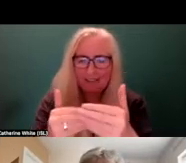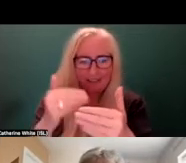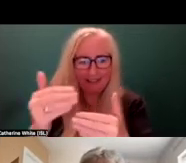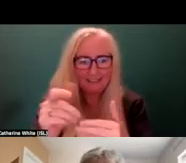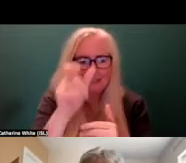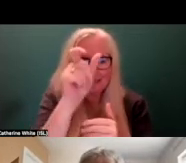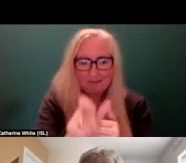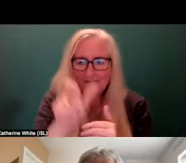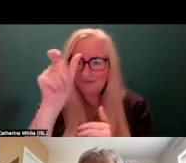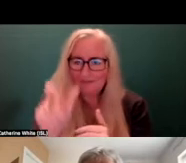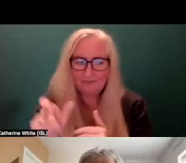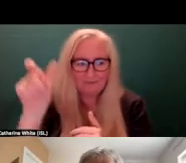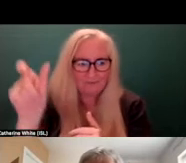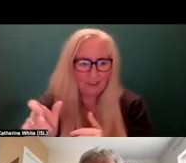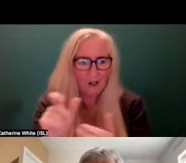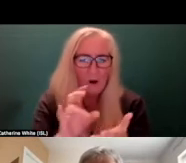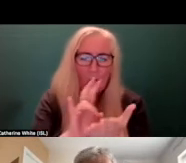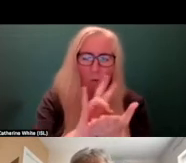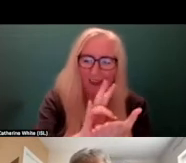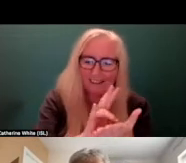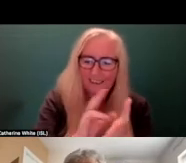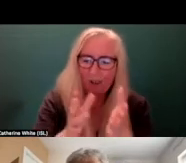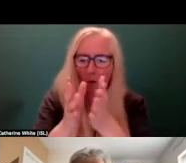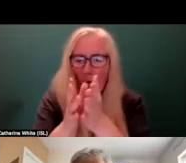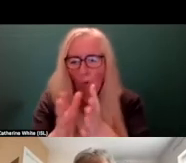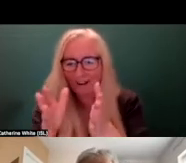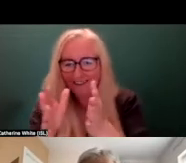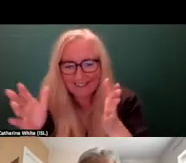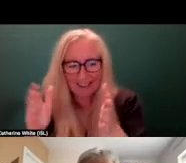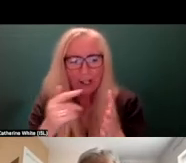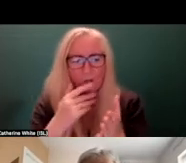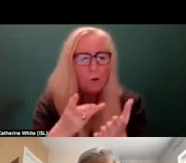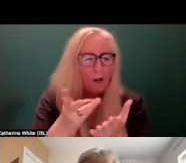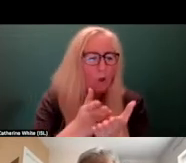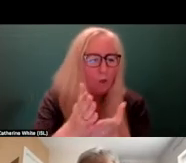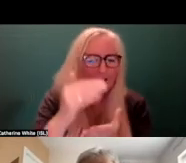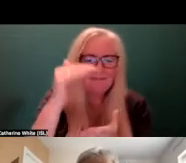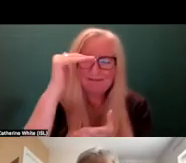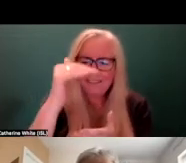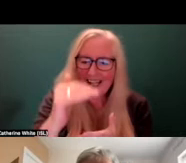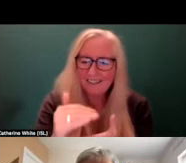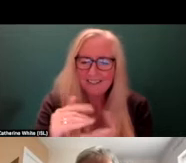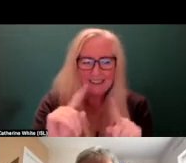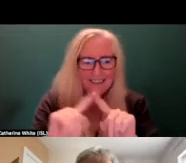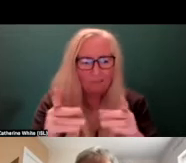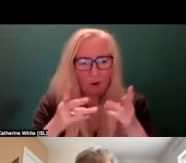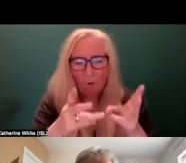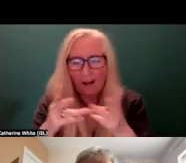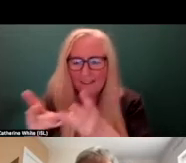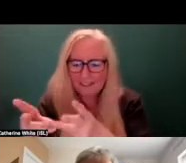kind of range from kind of being qualitative and quantitative. And, you know, we work our way through these in many, many different ways.